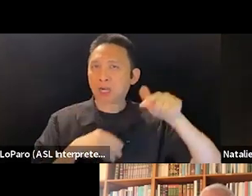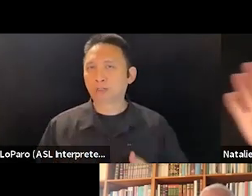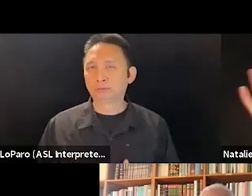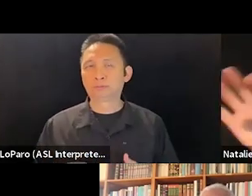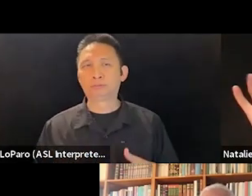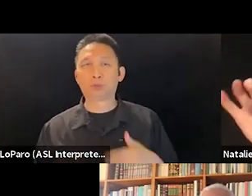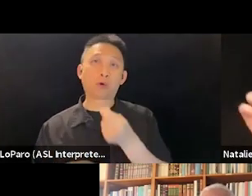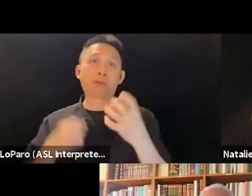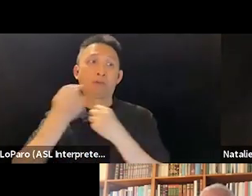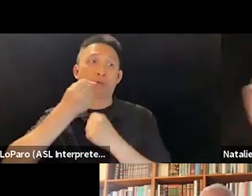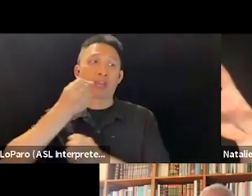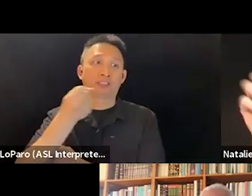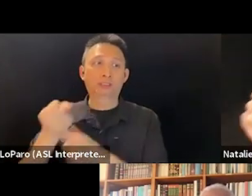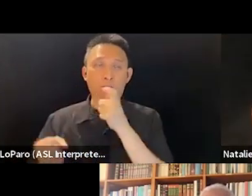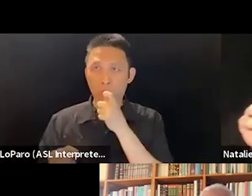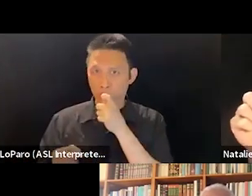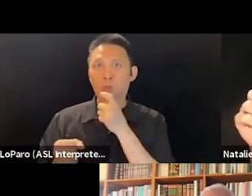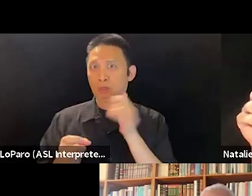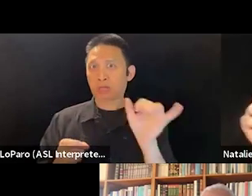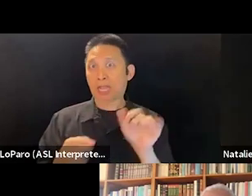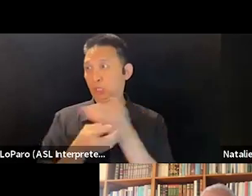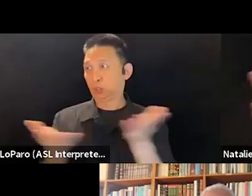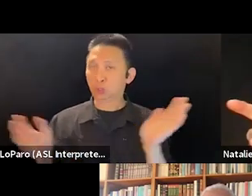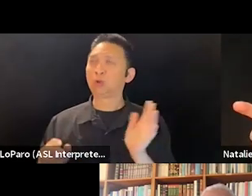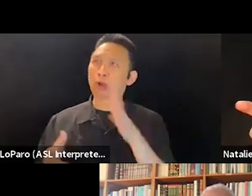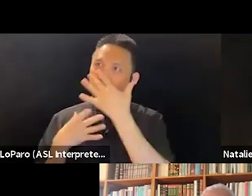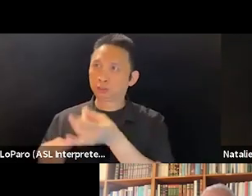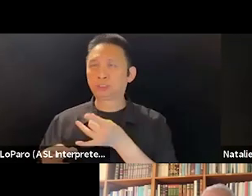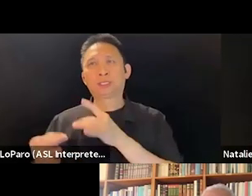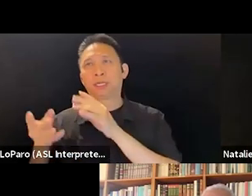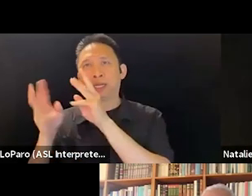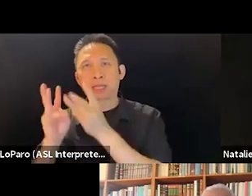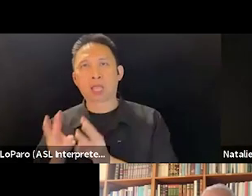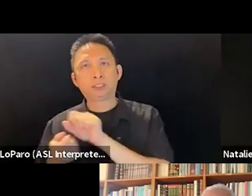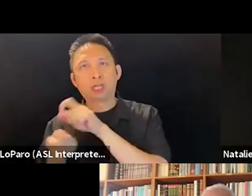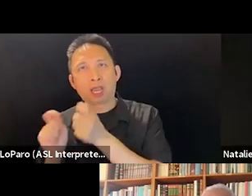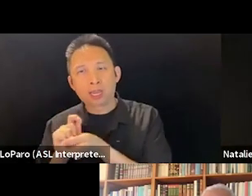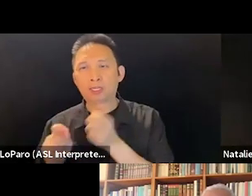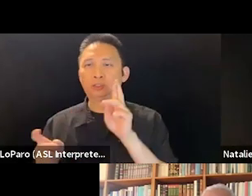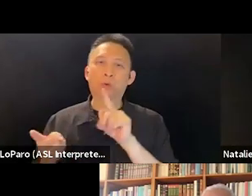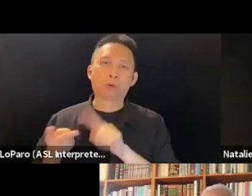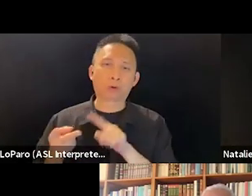are interested in ethnography or climate change or whatever it is. And you might be done, hooray.